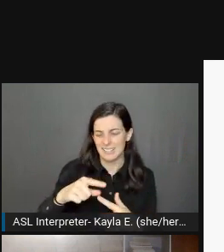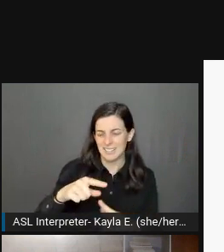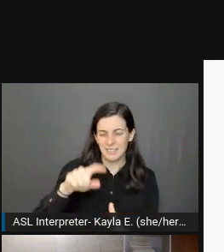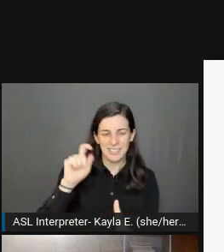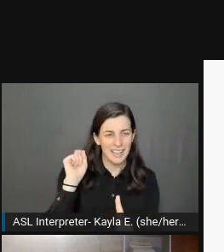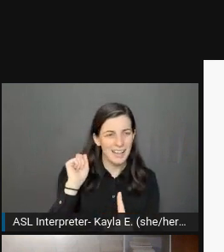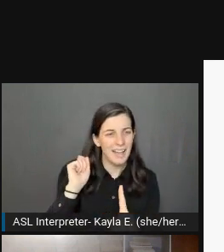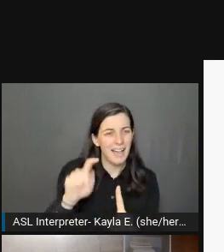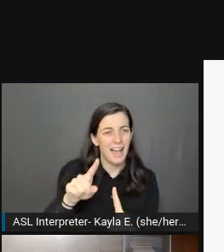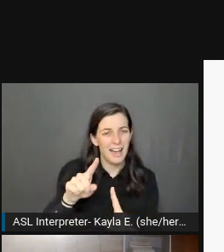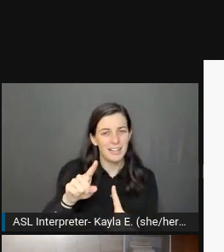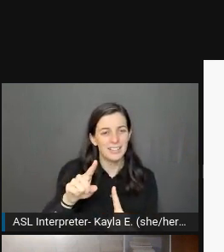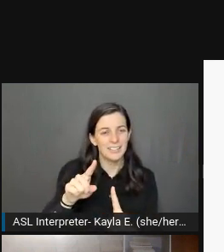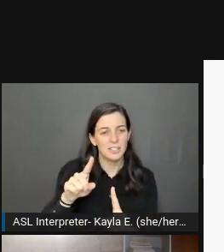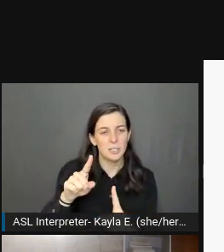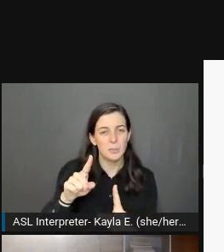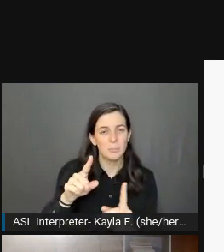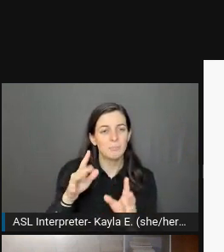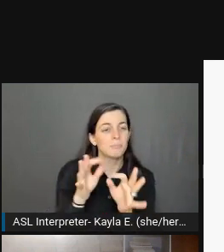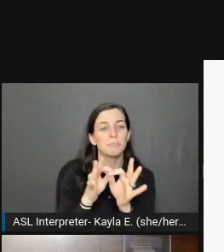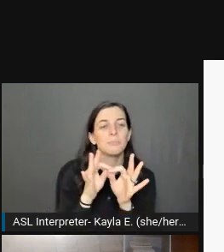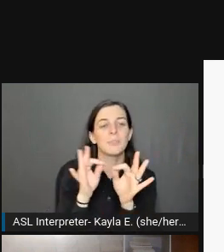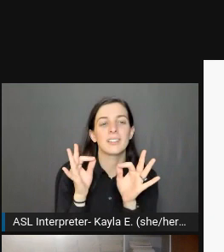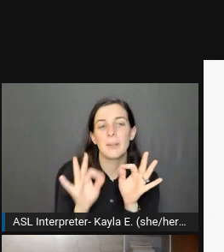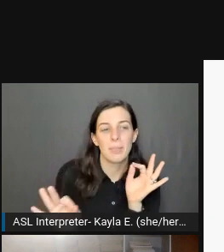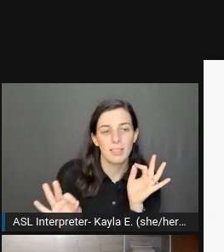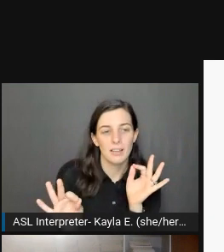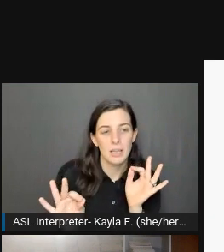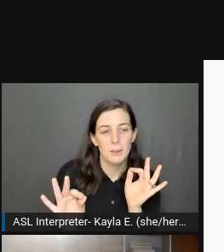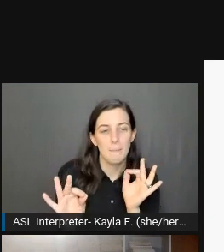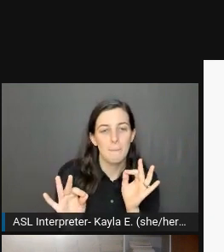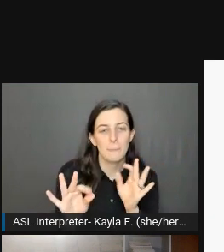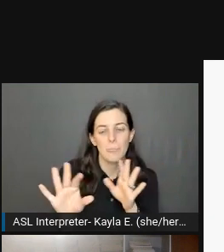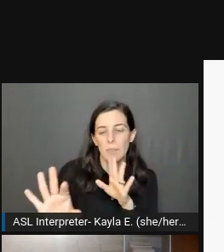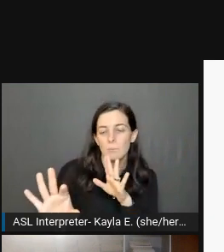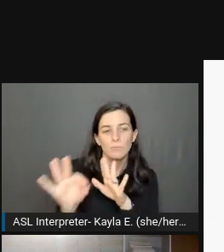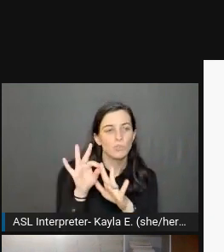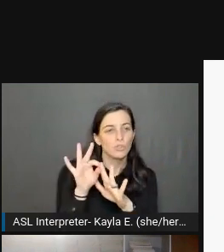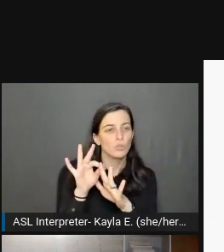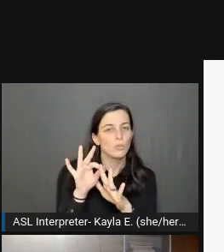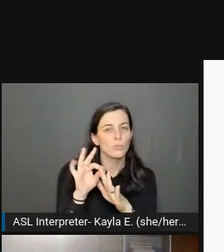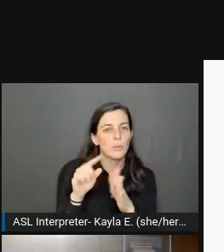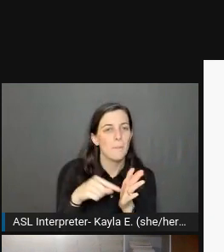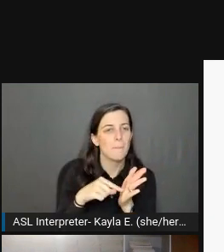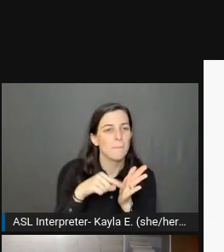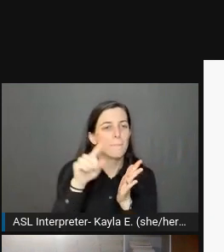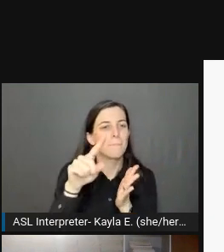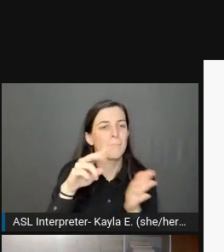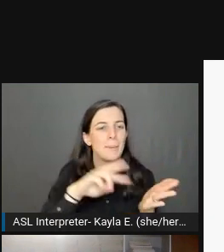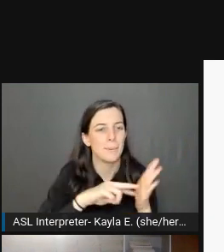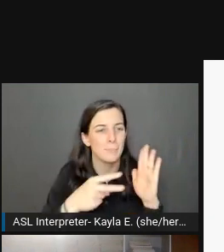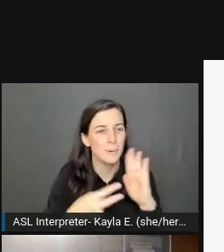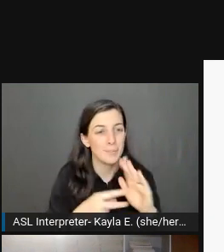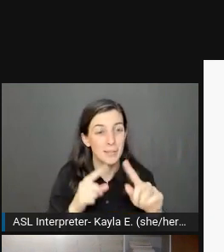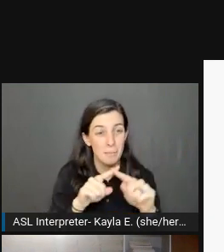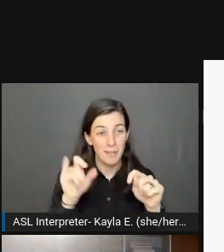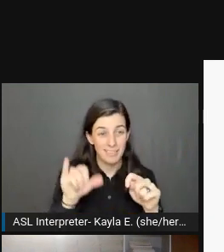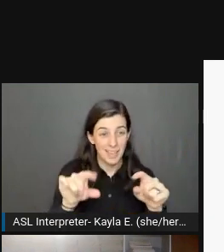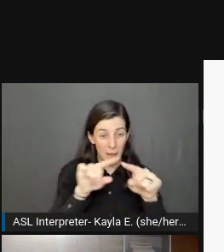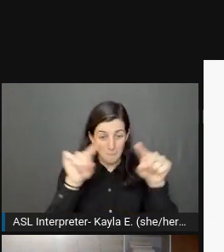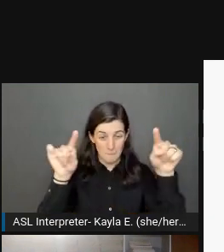to simply choose the payment purpose, but the combo box was terrible.